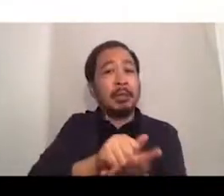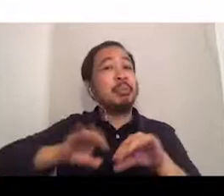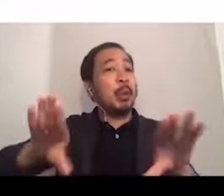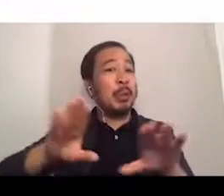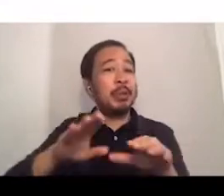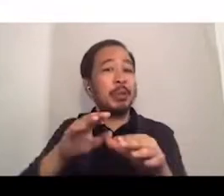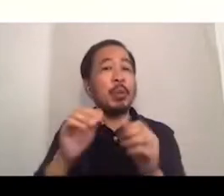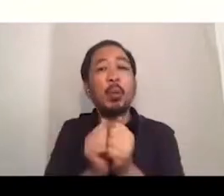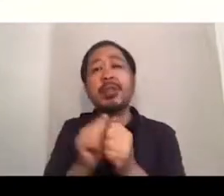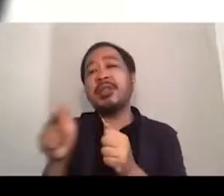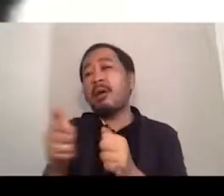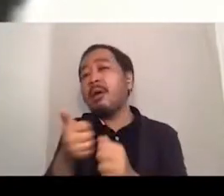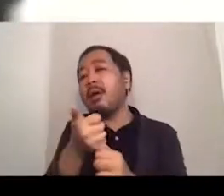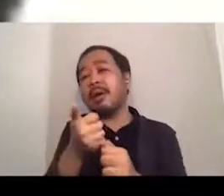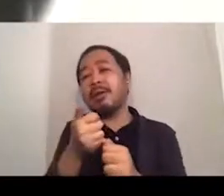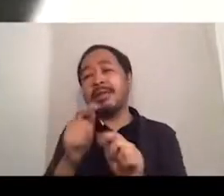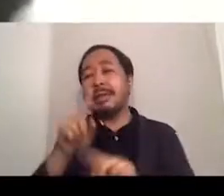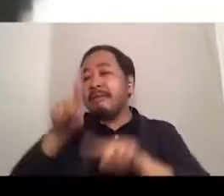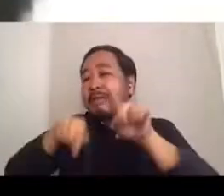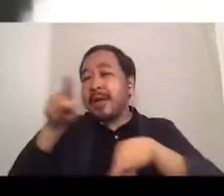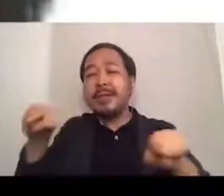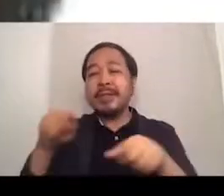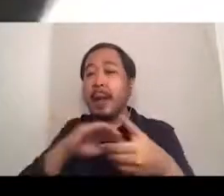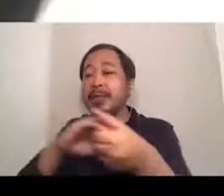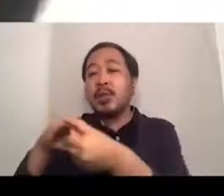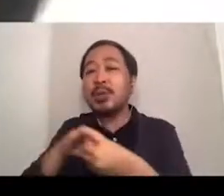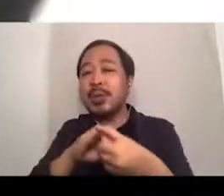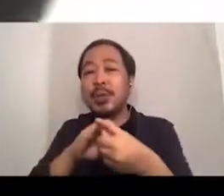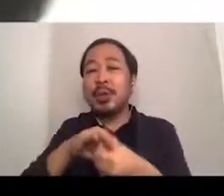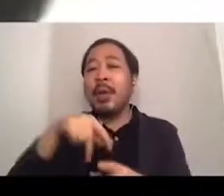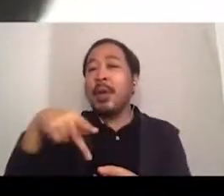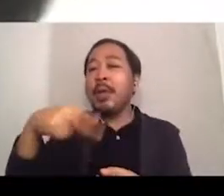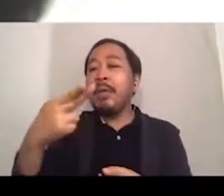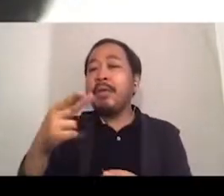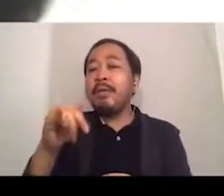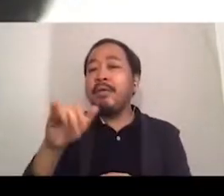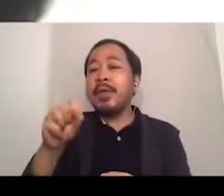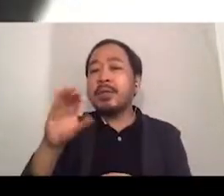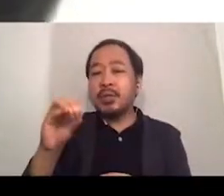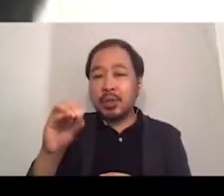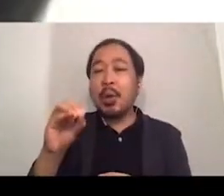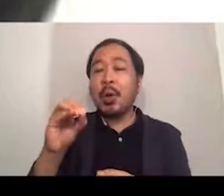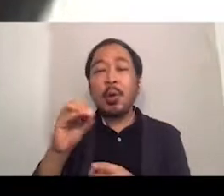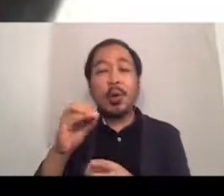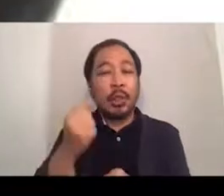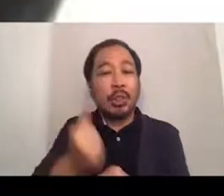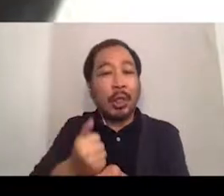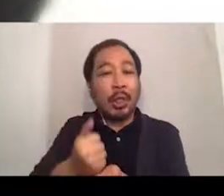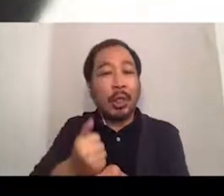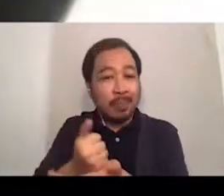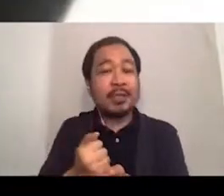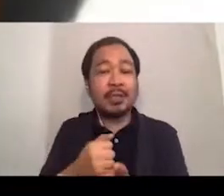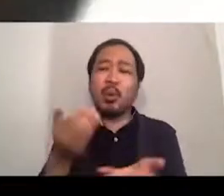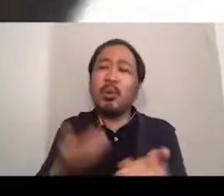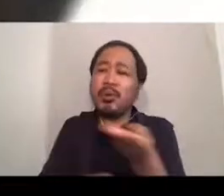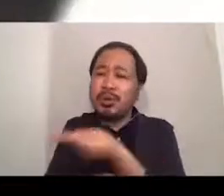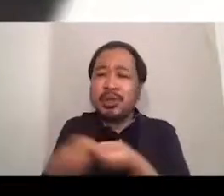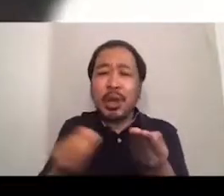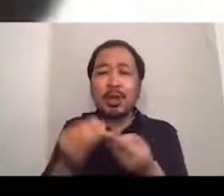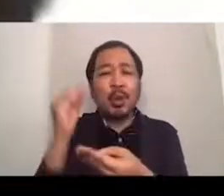And yet, in the long run it will be important for us to actually collaborate with other agencies, to see how we can actually better build the technology infrastructure,